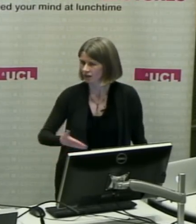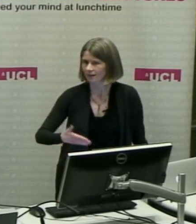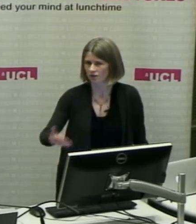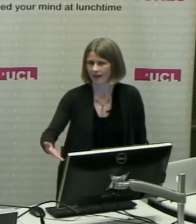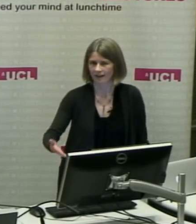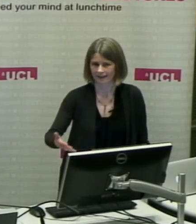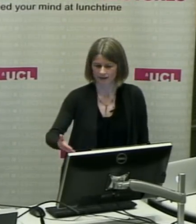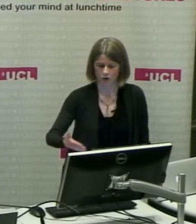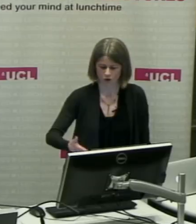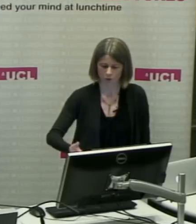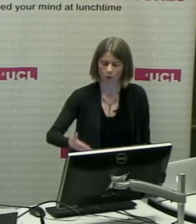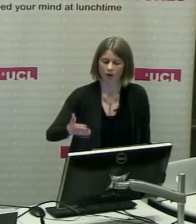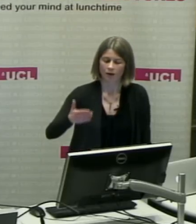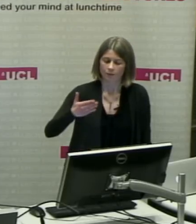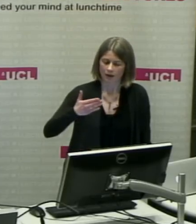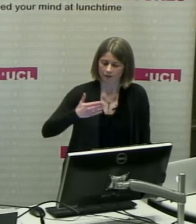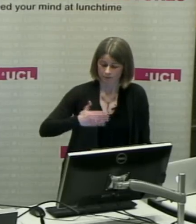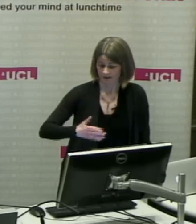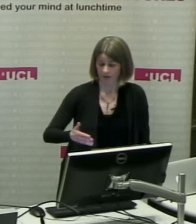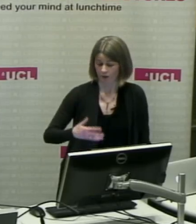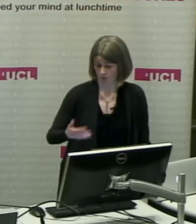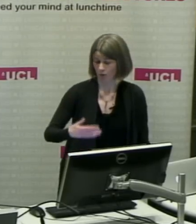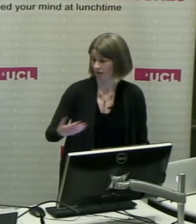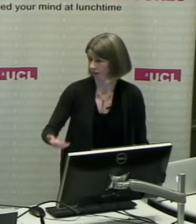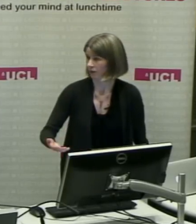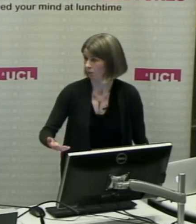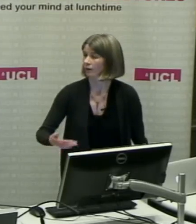The challenge there is to determine who it's going to work for